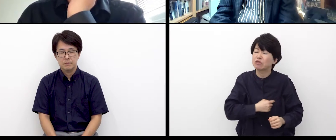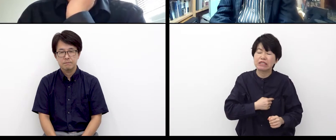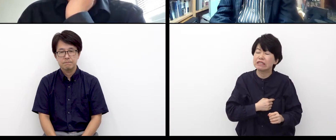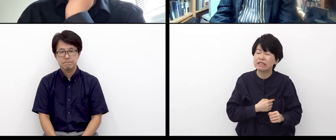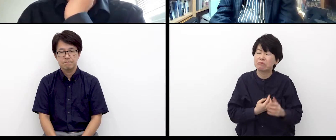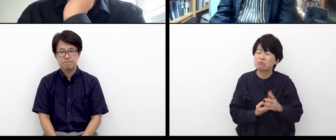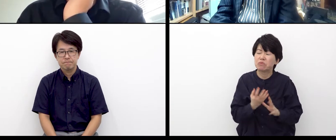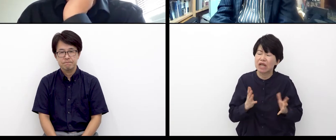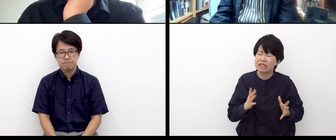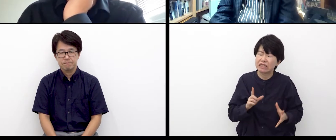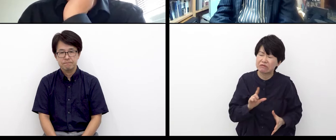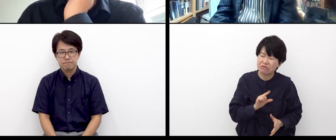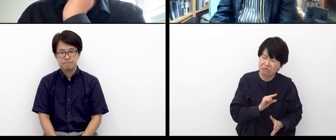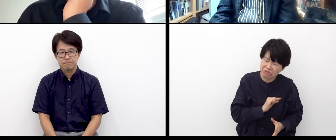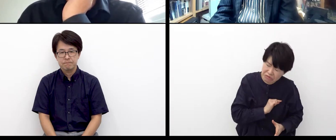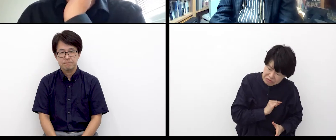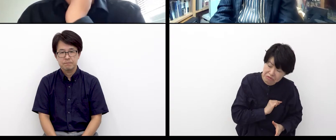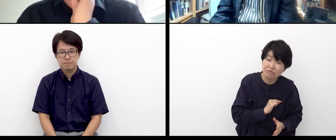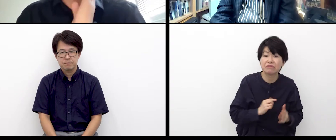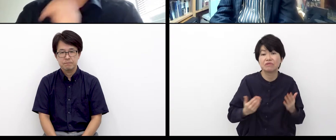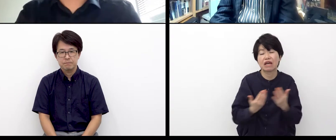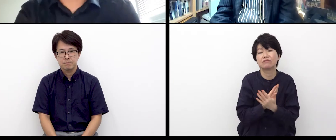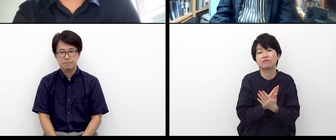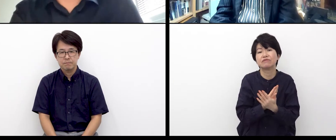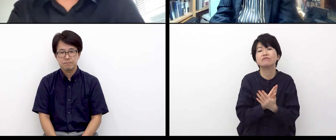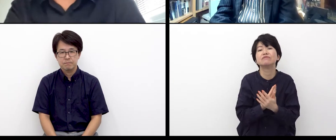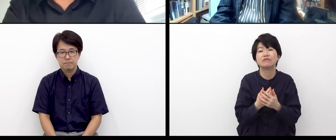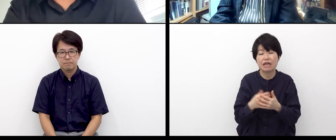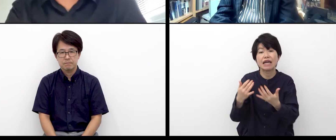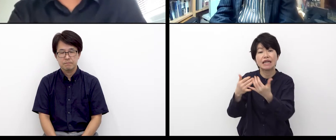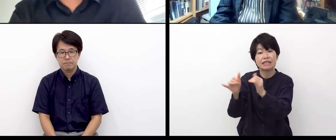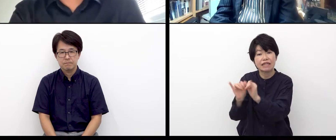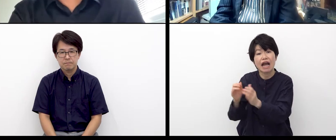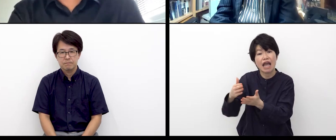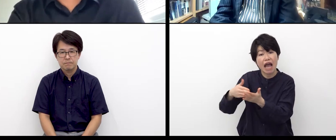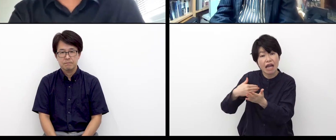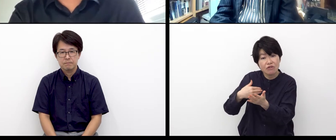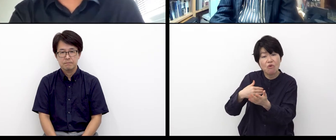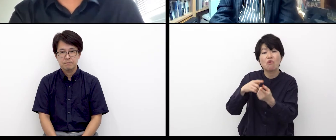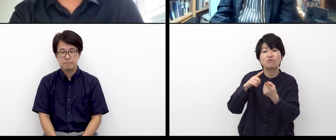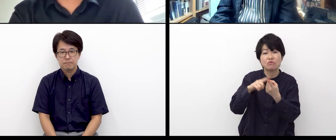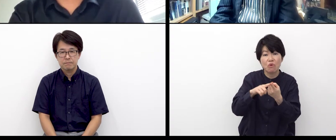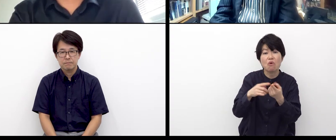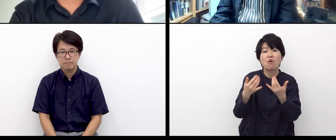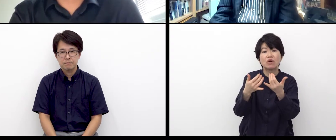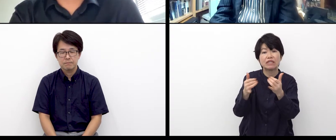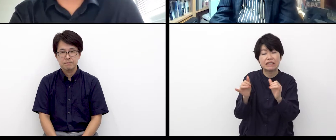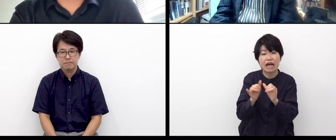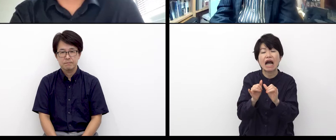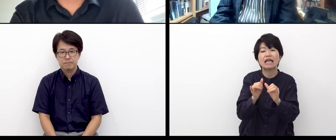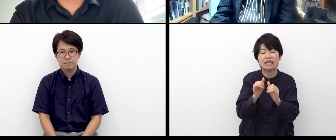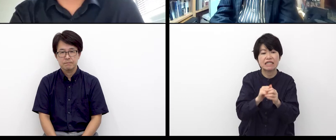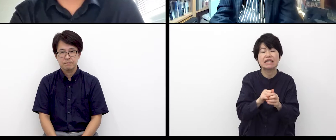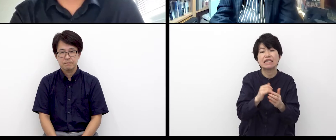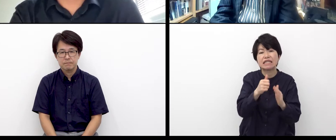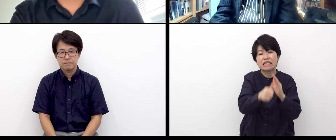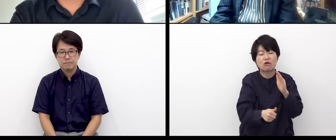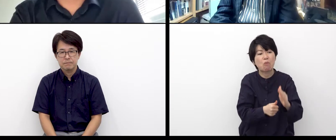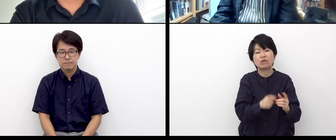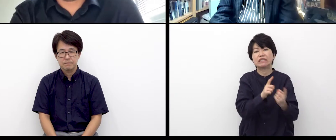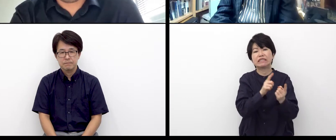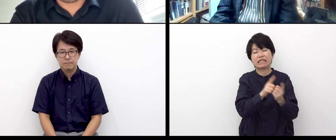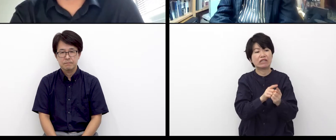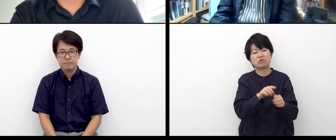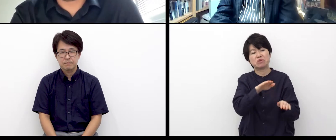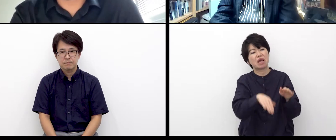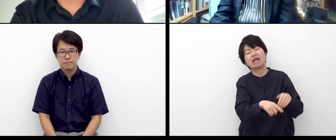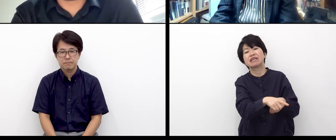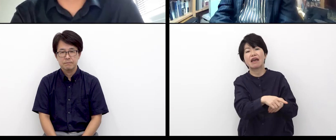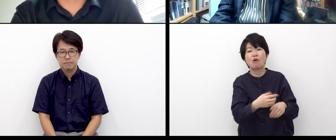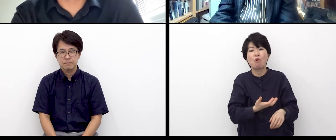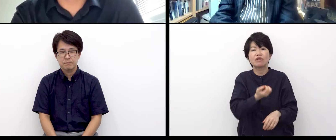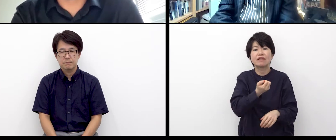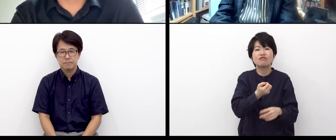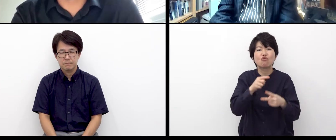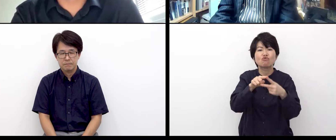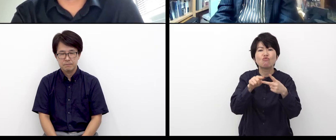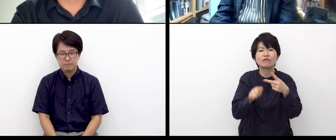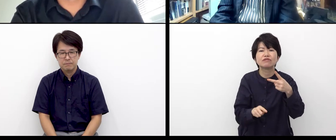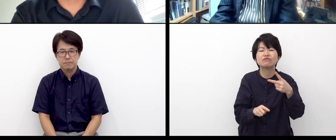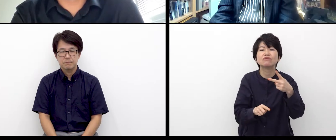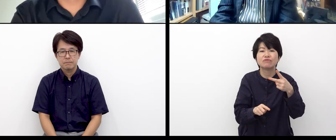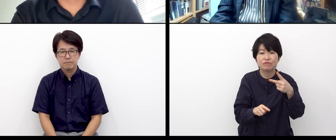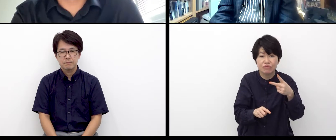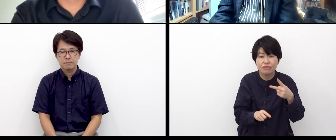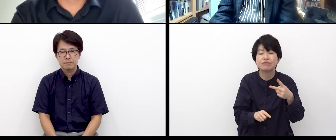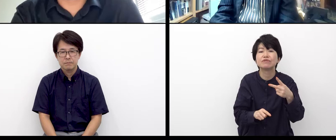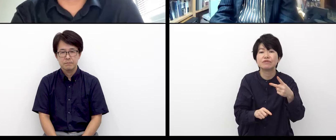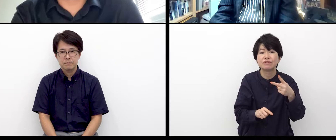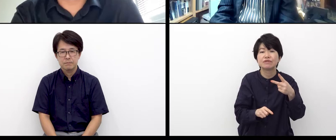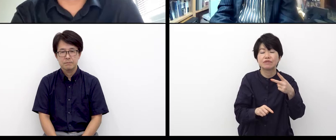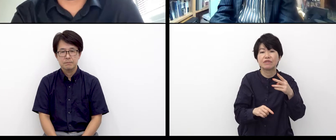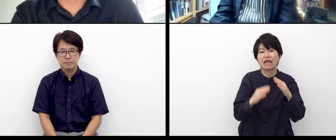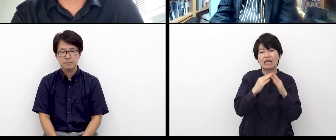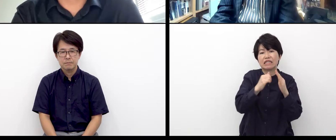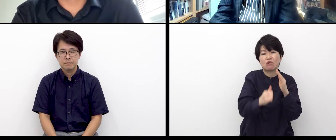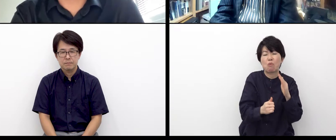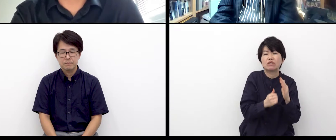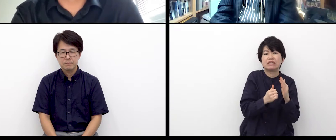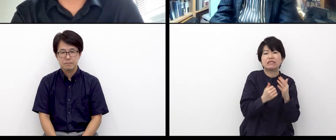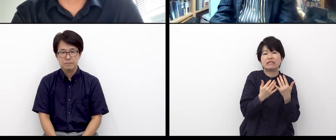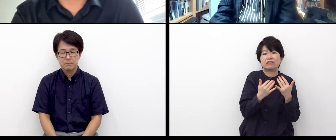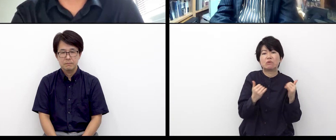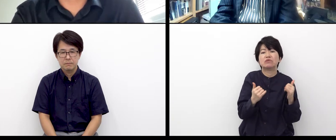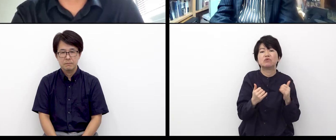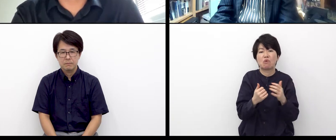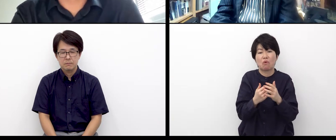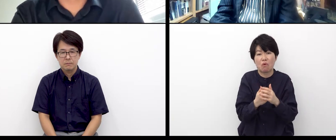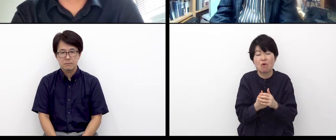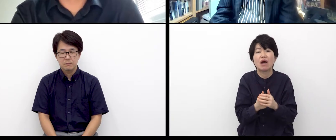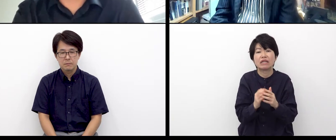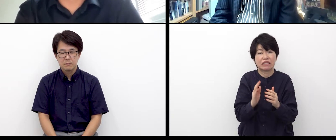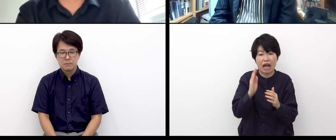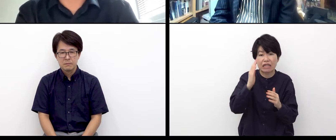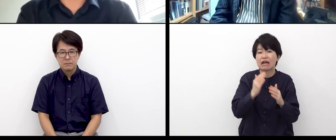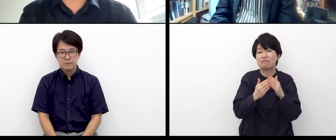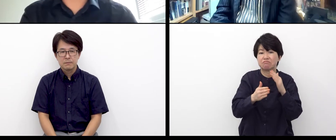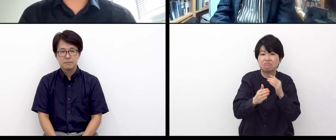I think “hikikomori” is caused by society, in both meanings of exclusion from society and prejudice against “hikikomori” in society.